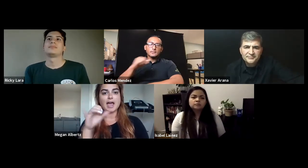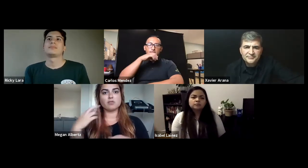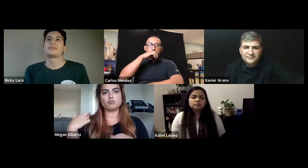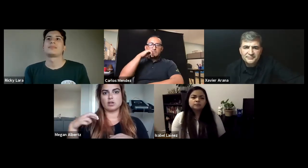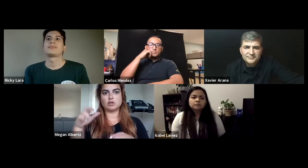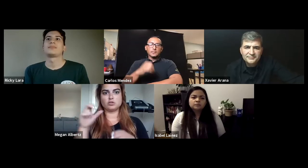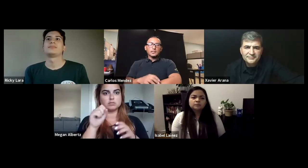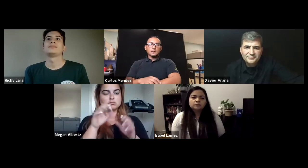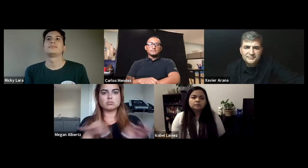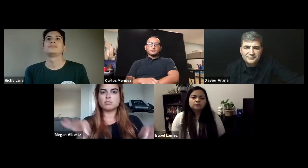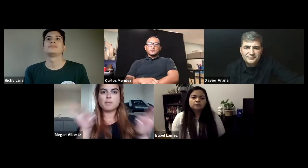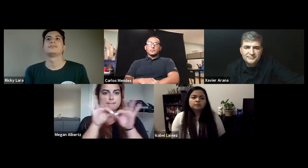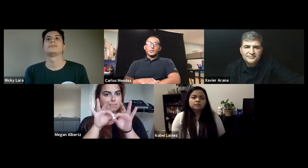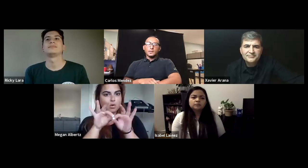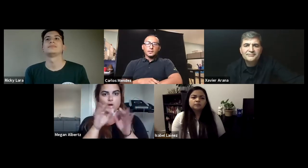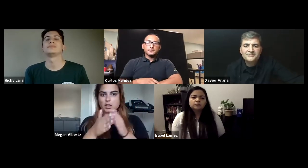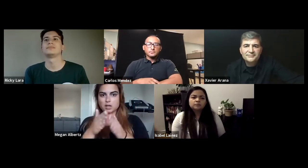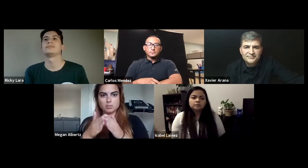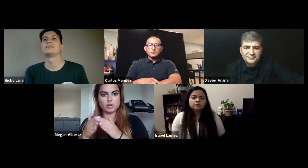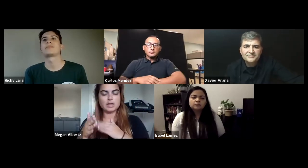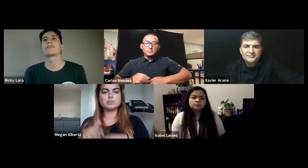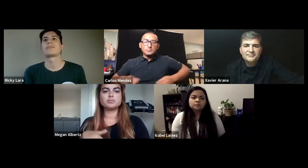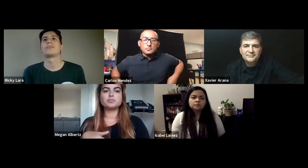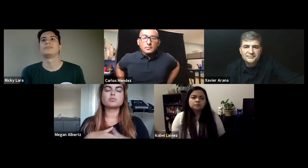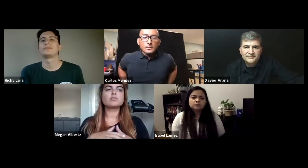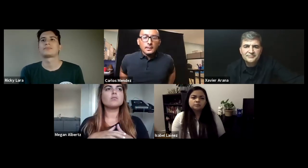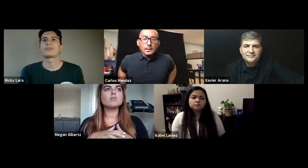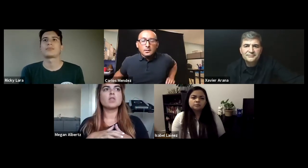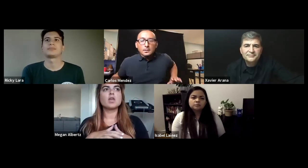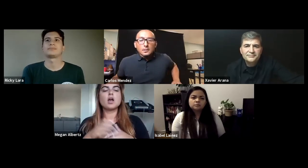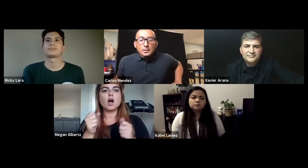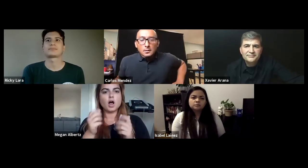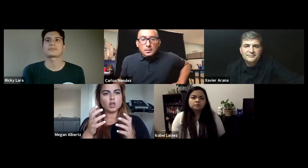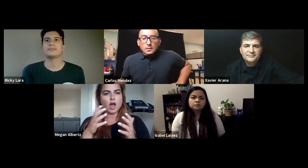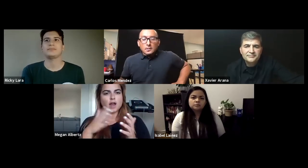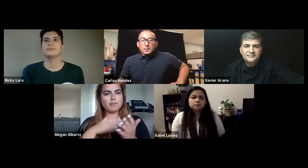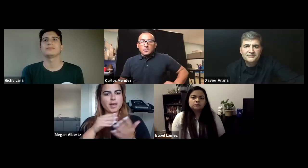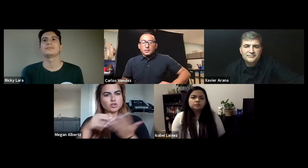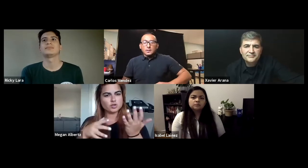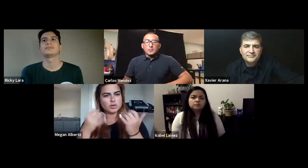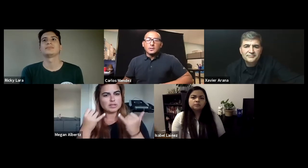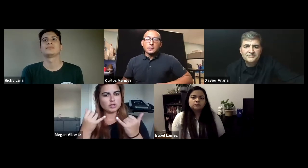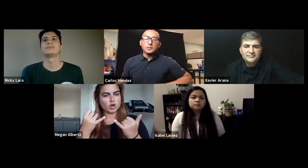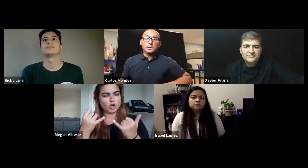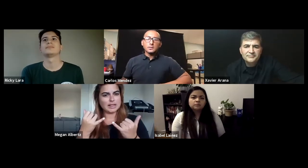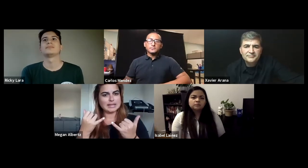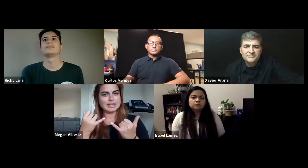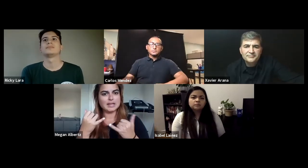Megan: Megan's saying, I'd like to answer that. I think religion is really important in community.